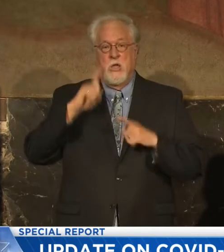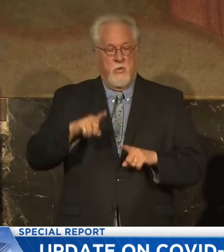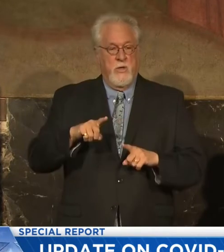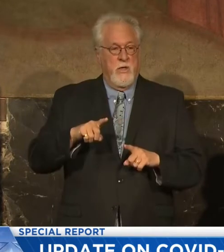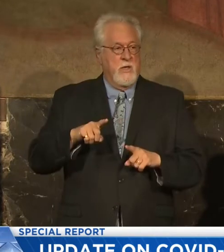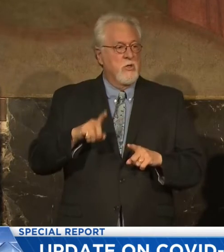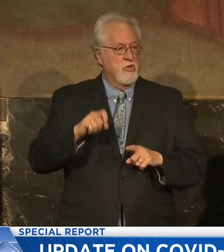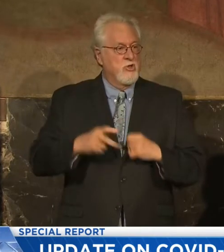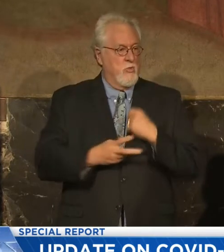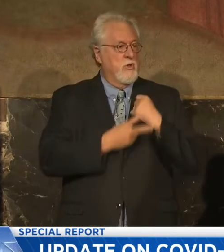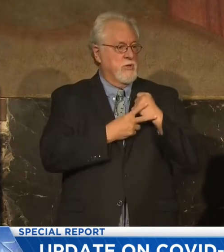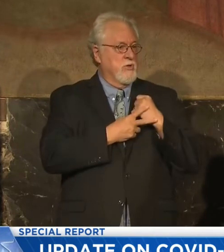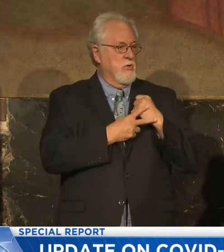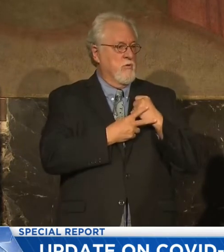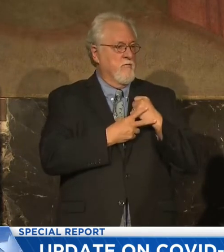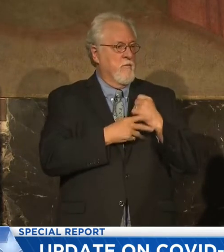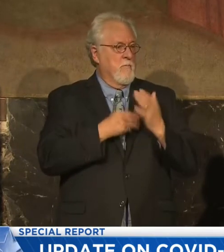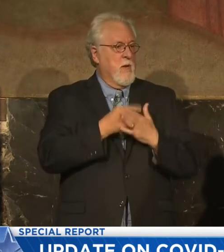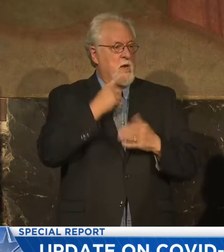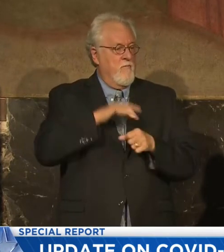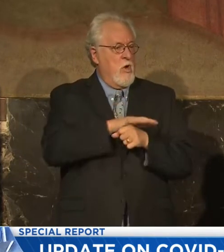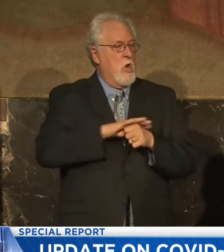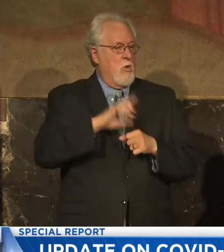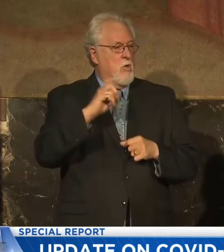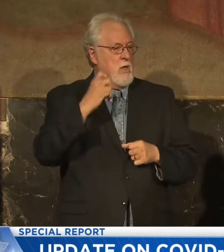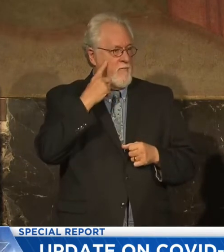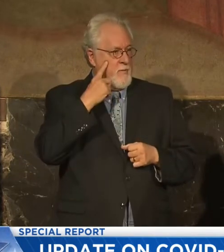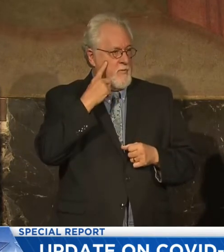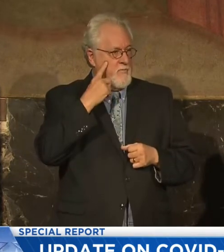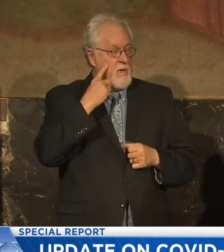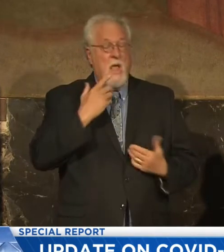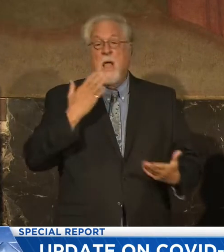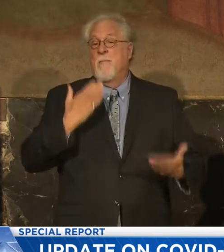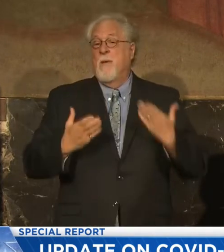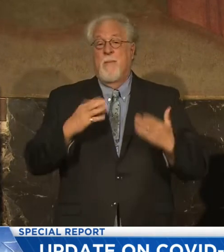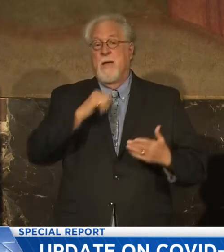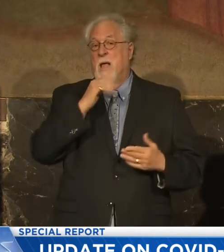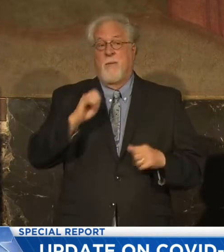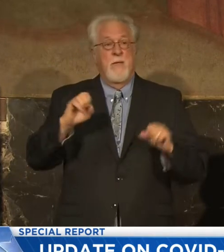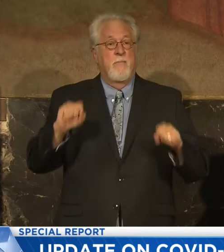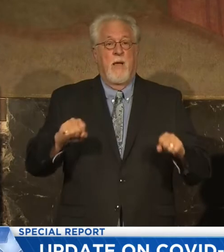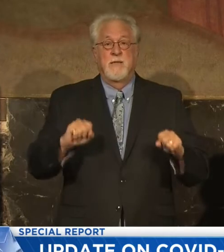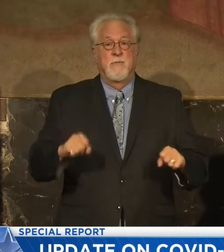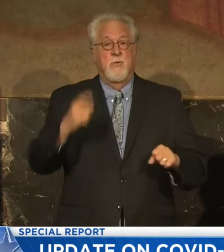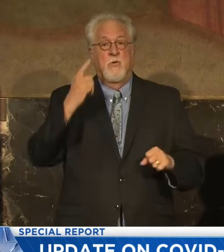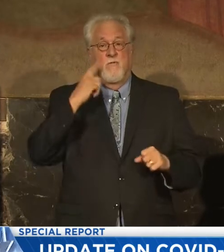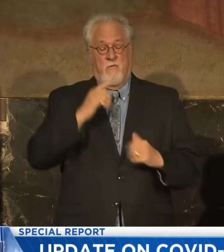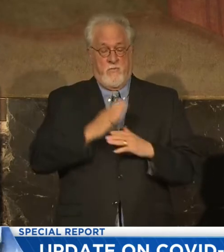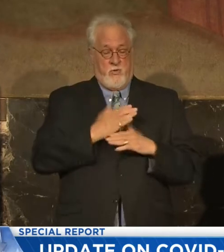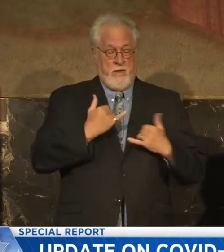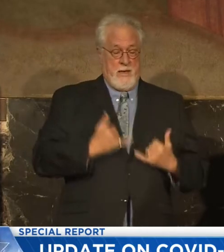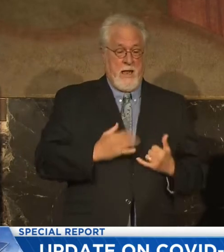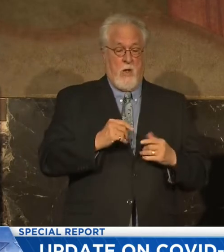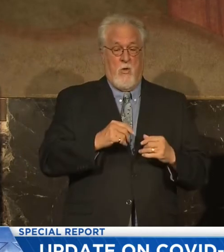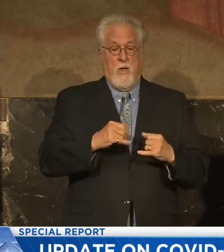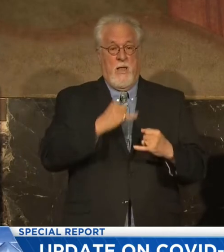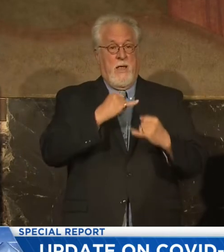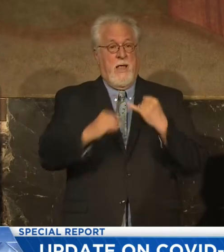OF LOUISIANA, EVEN THOUGH THE ACT ITSELF DOESN'T ABSOLUTELY REQUIRE. SO I BELIEVE THEN THAT WE SHOULD RESERVE THAT FUNDING FOR LOCAL